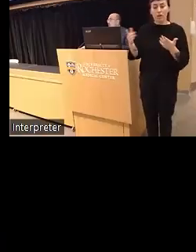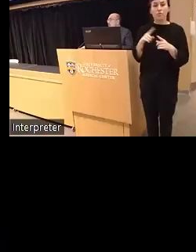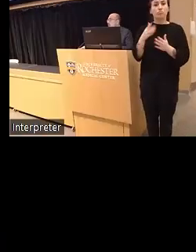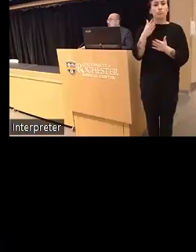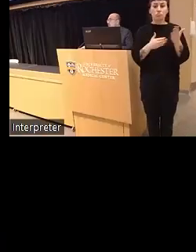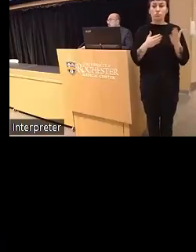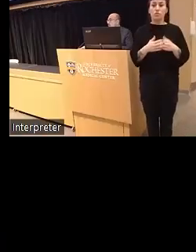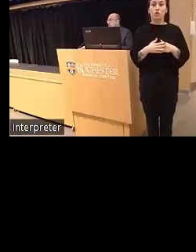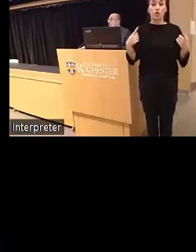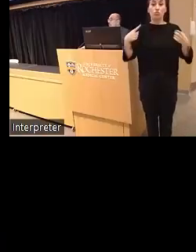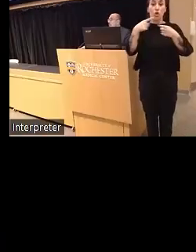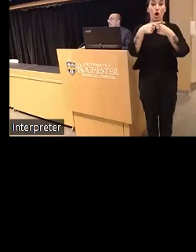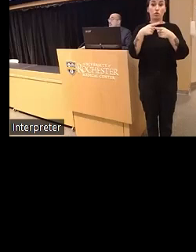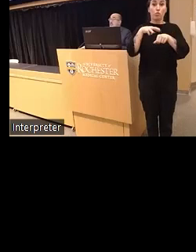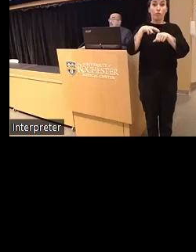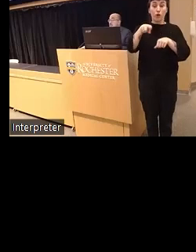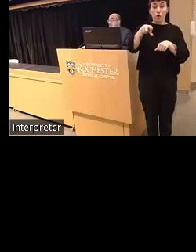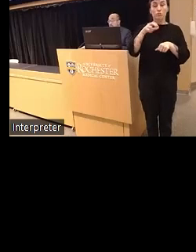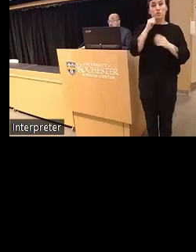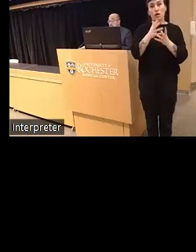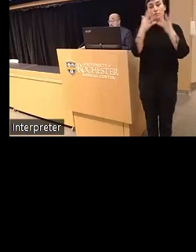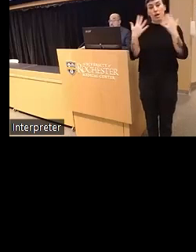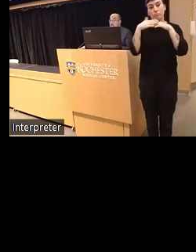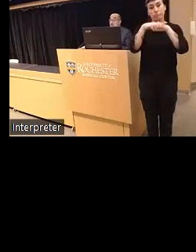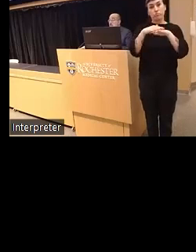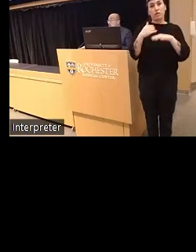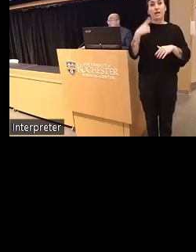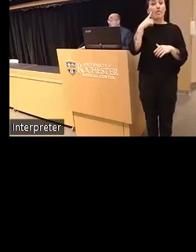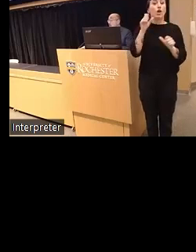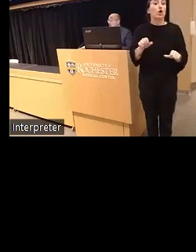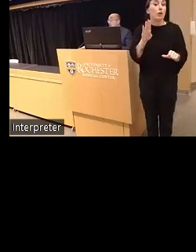cross referrals between them um there's not as much integration as I think is possible or as